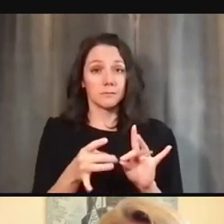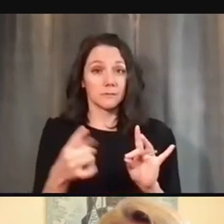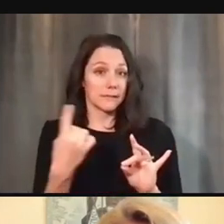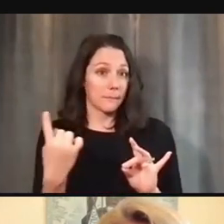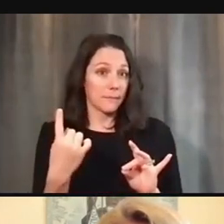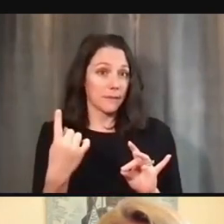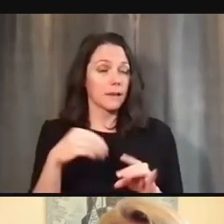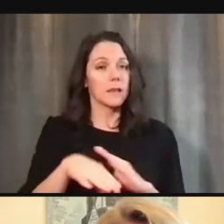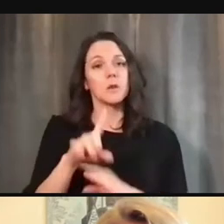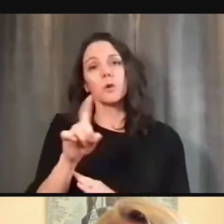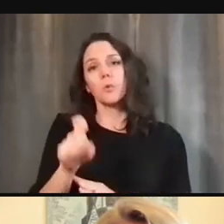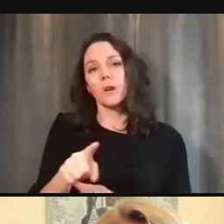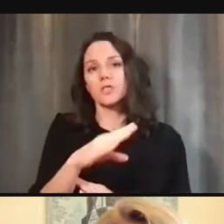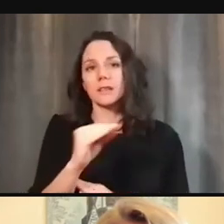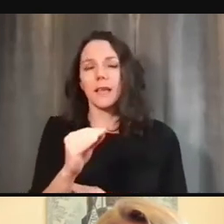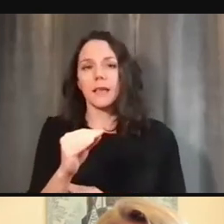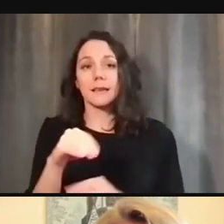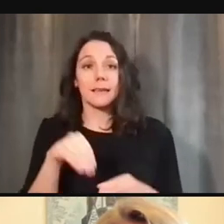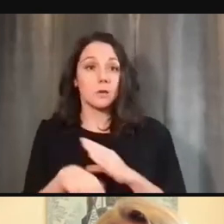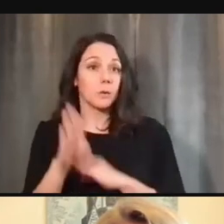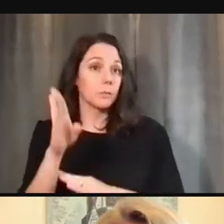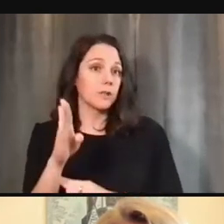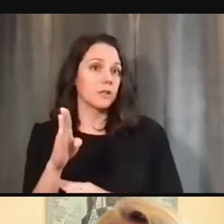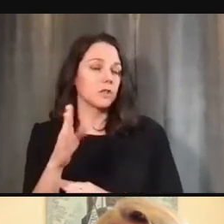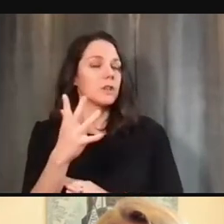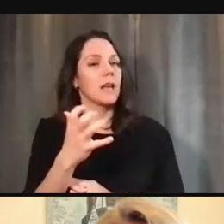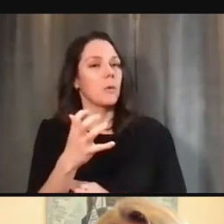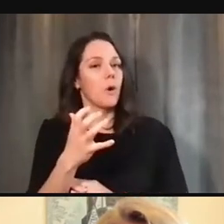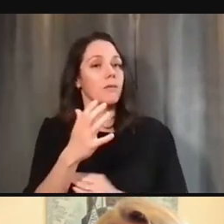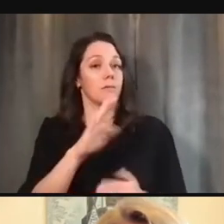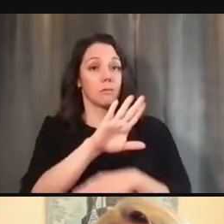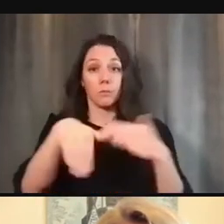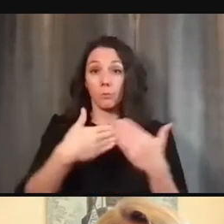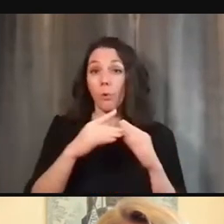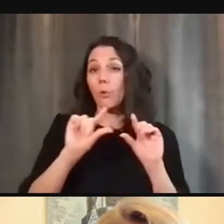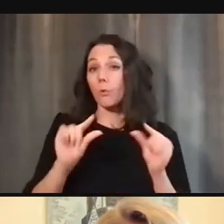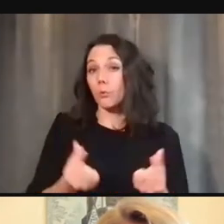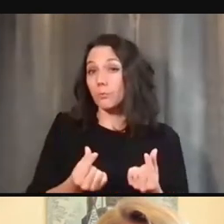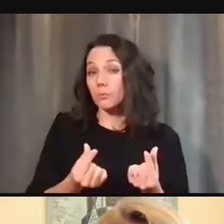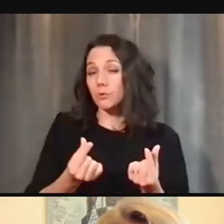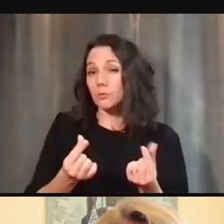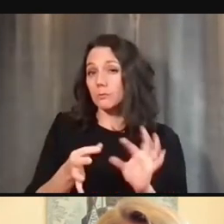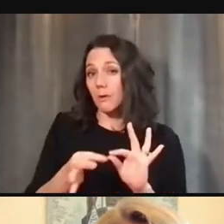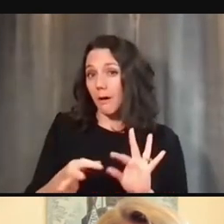presentation today that I'd like the group to speak to, which is that you, I think,